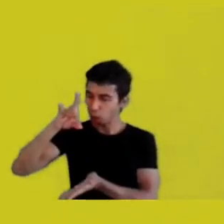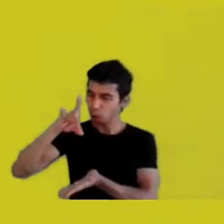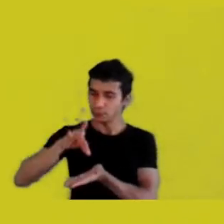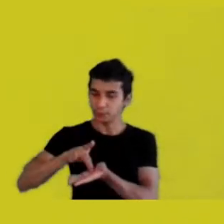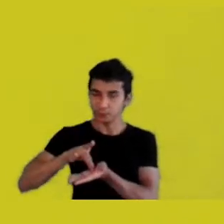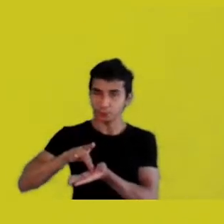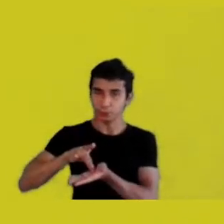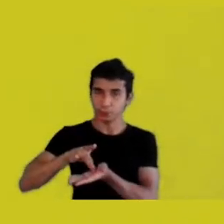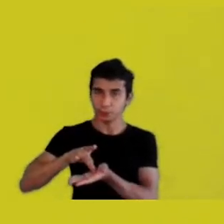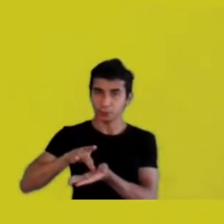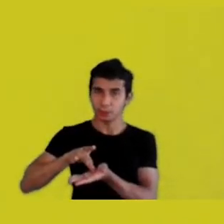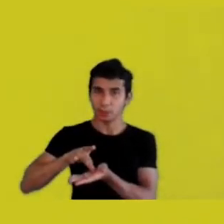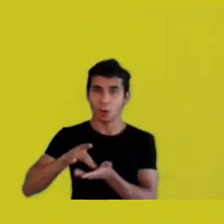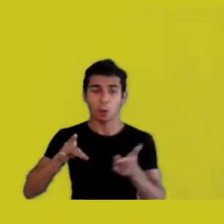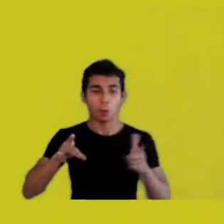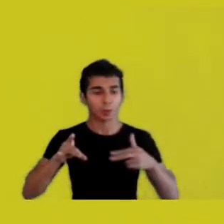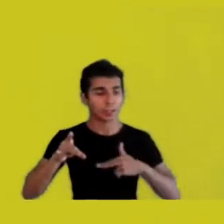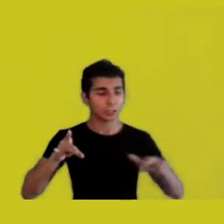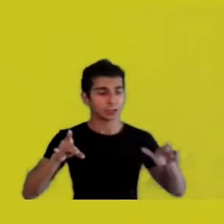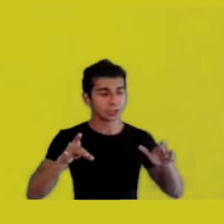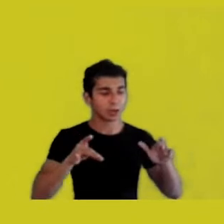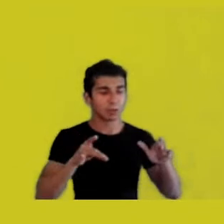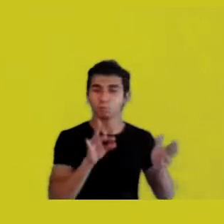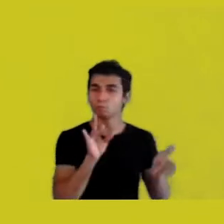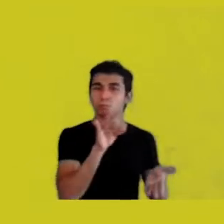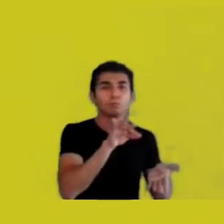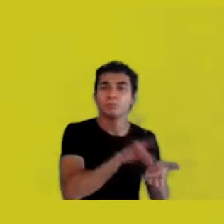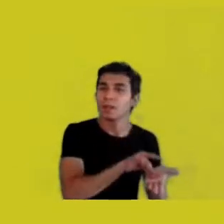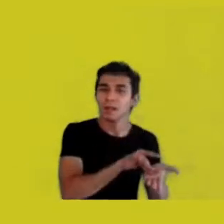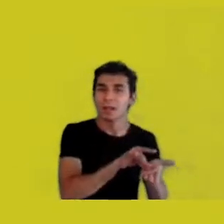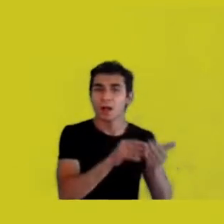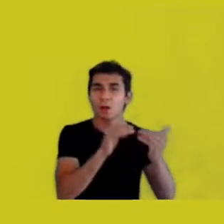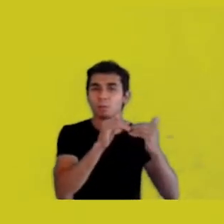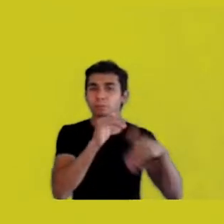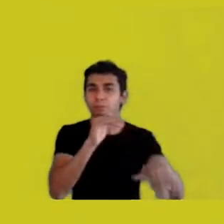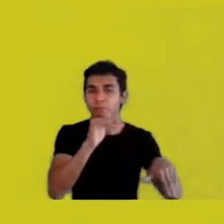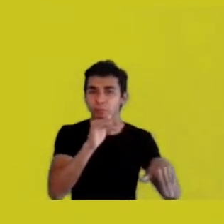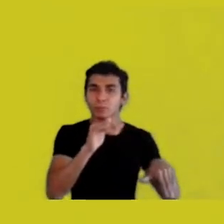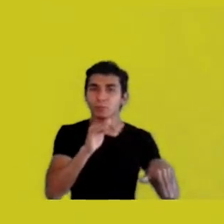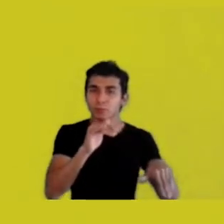from the unofficial ones.